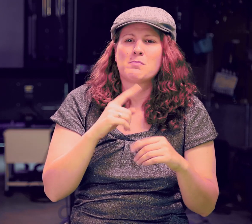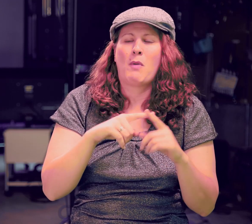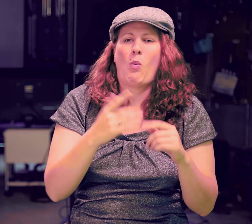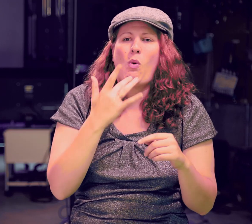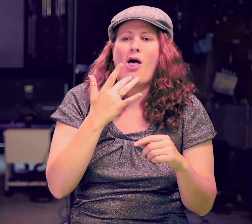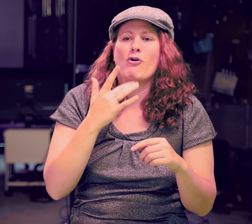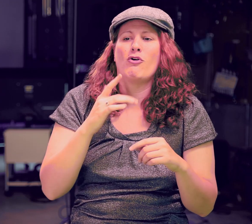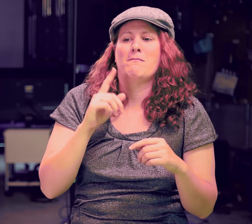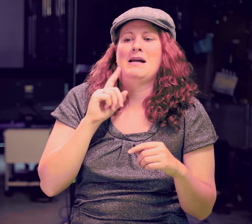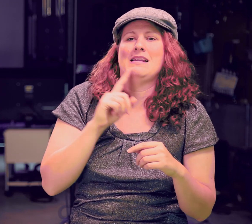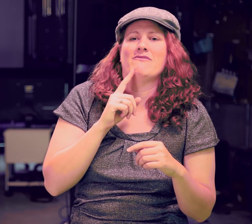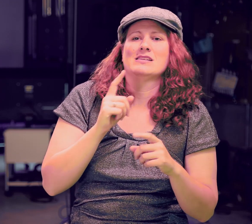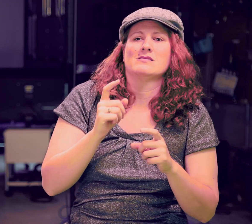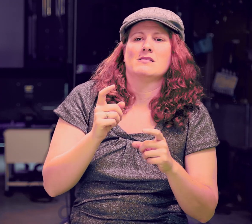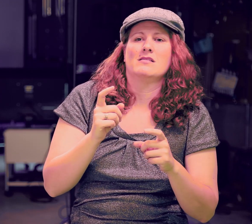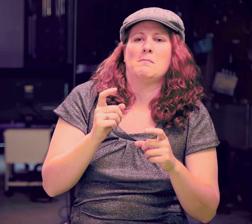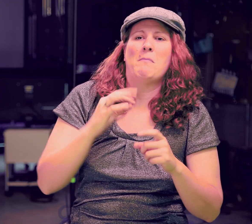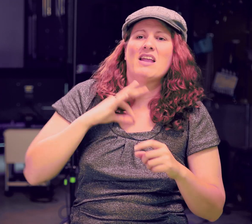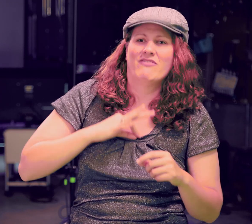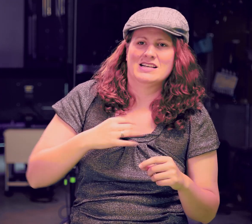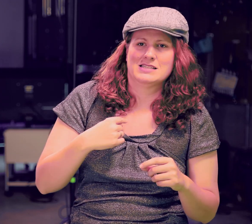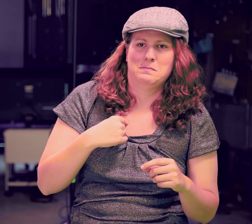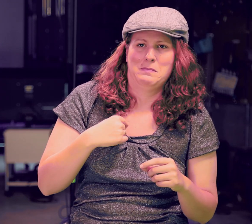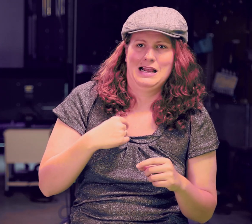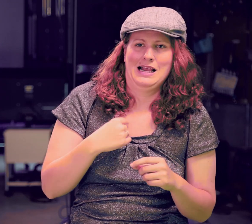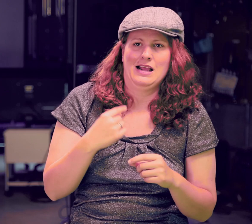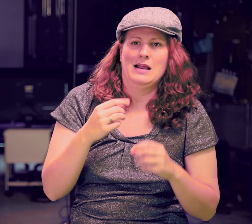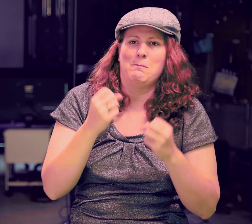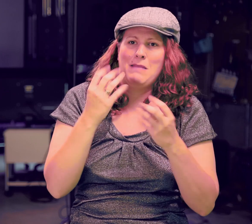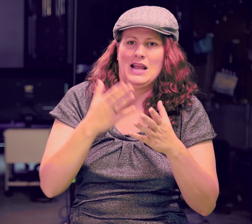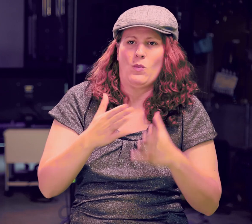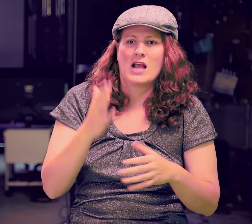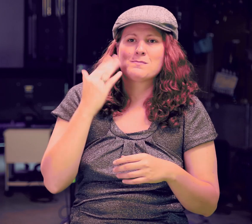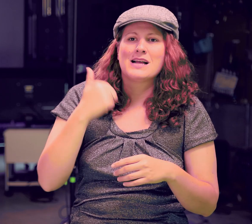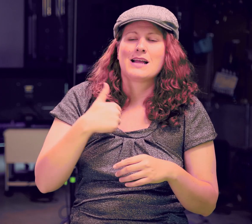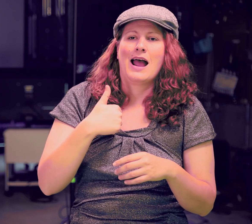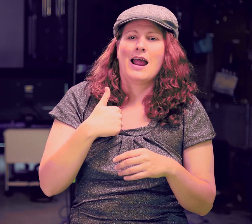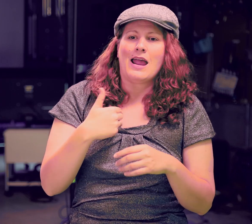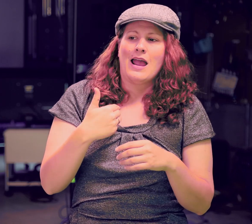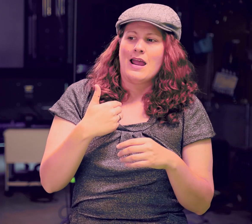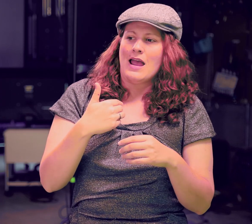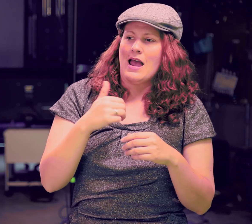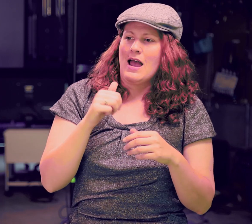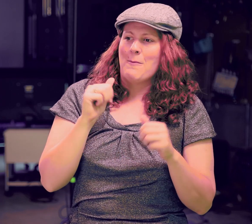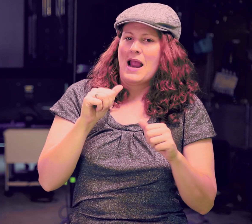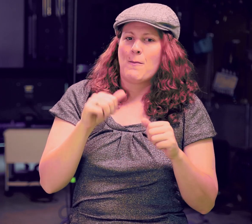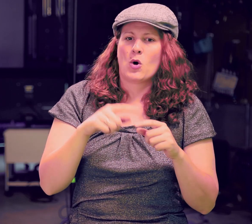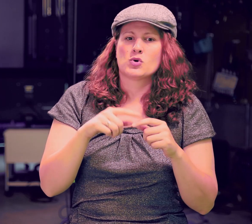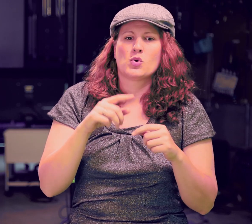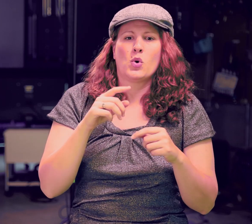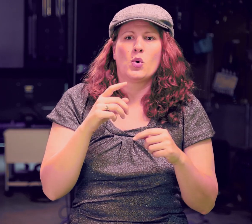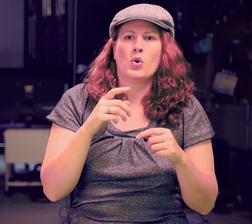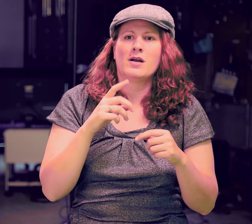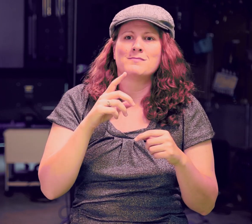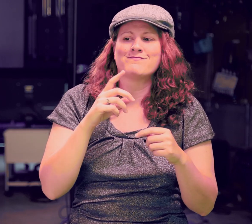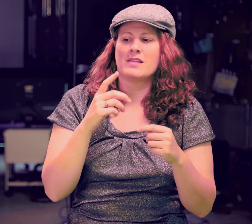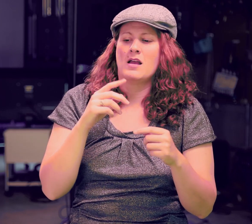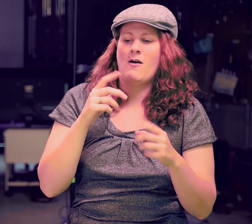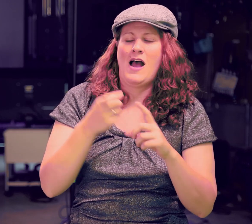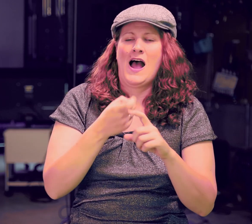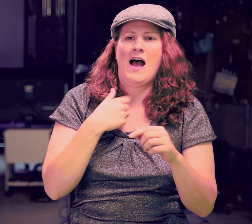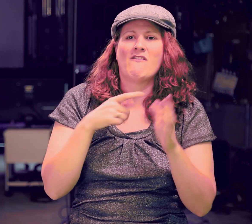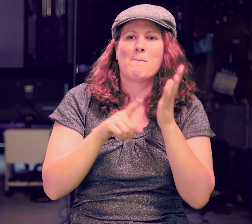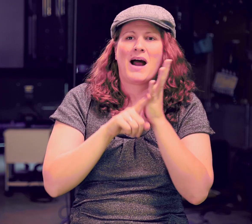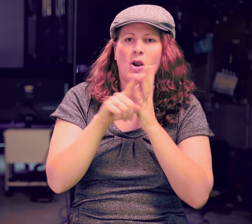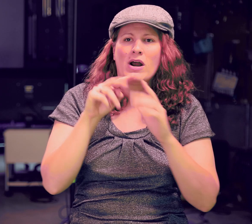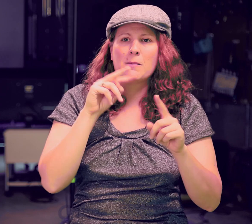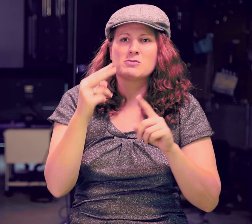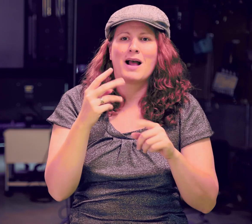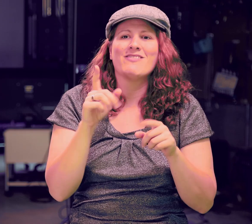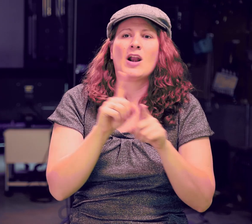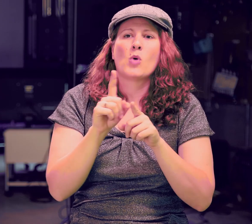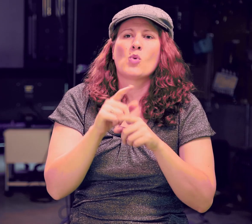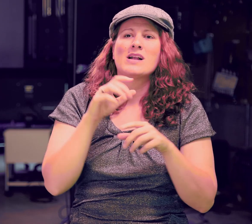instead it benefits me in many ways because I am able to have the minority perspective.